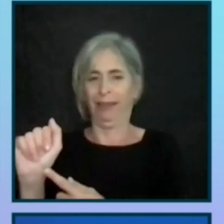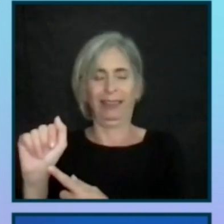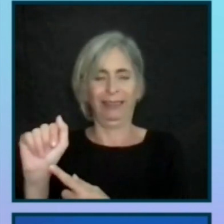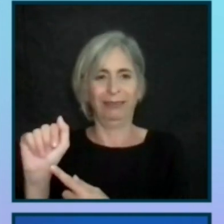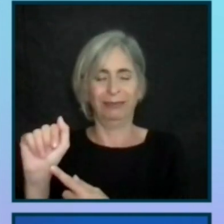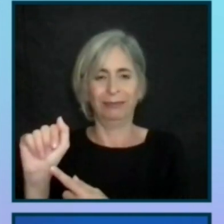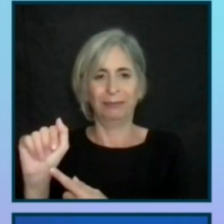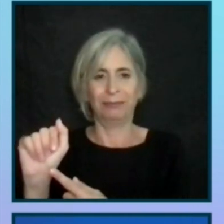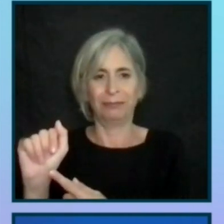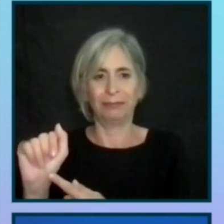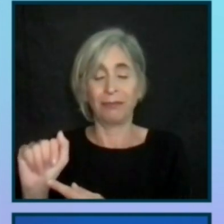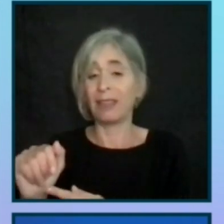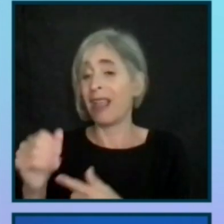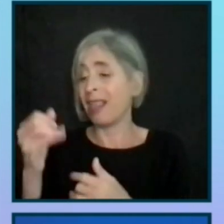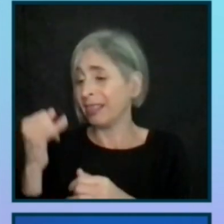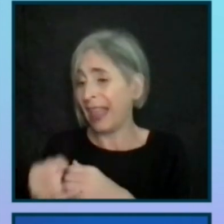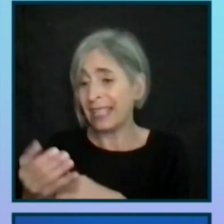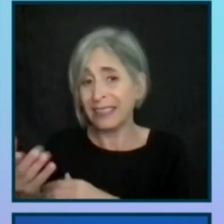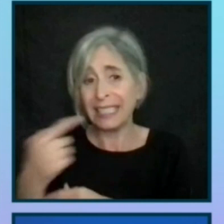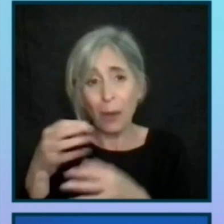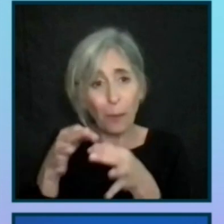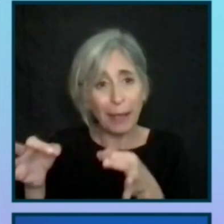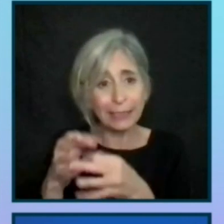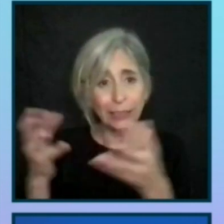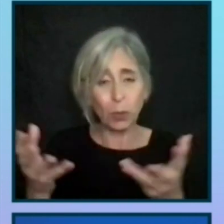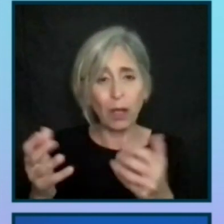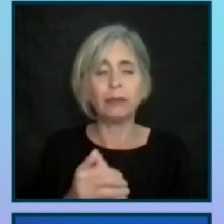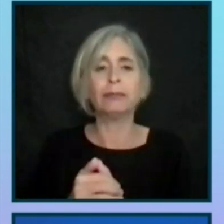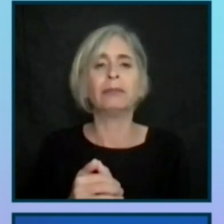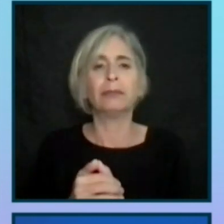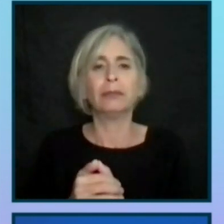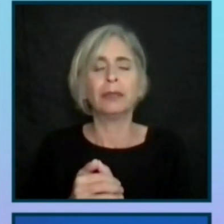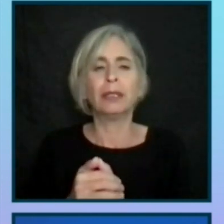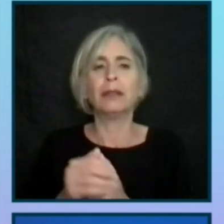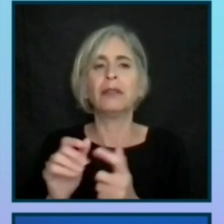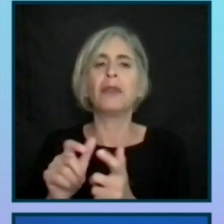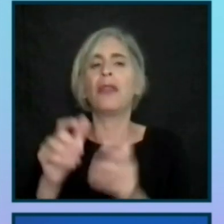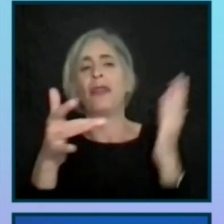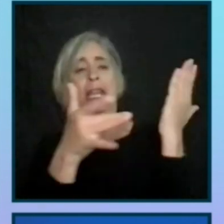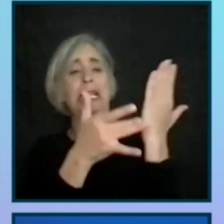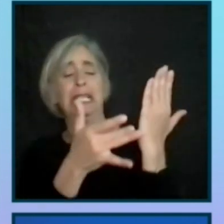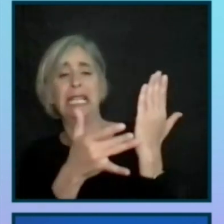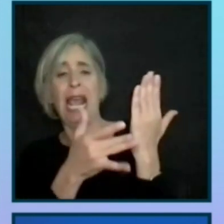And then one last thing I'll mention is that the big tech companies started